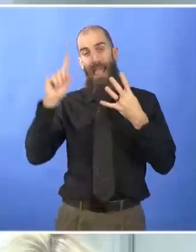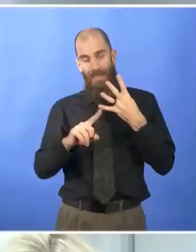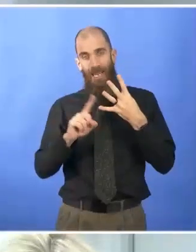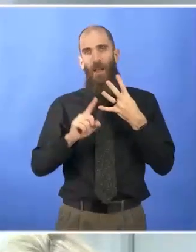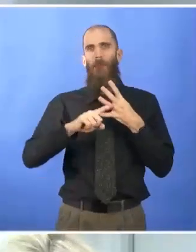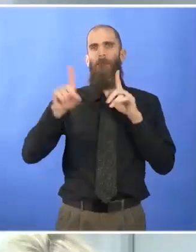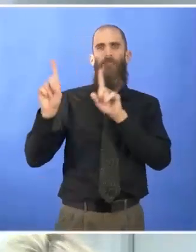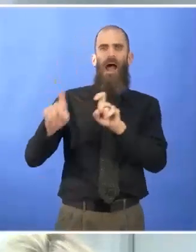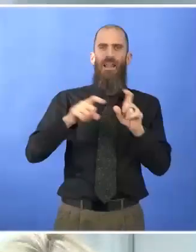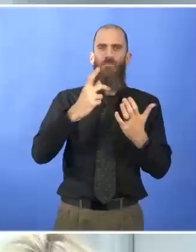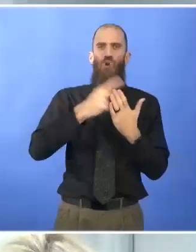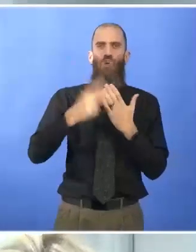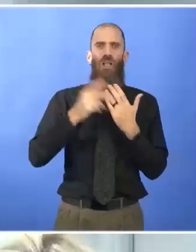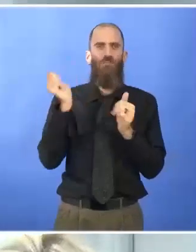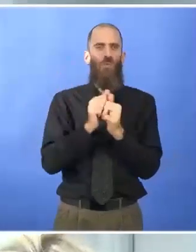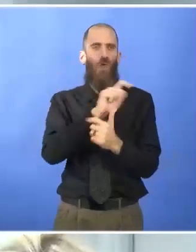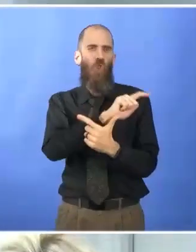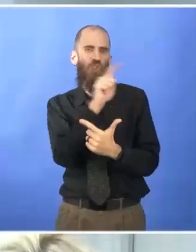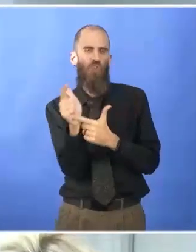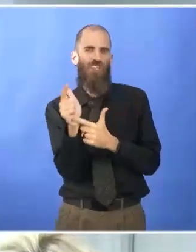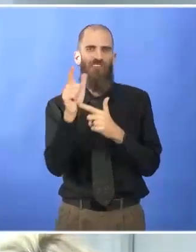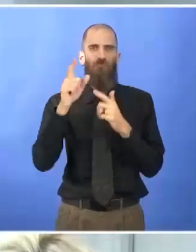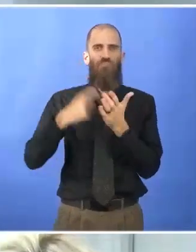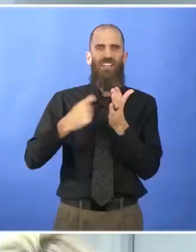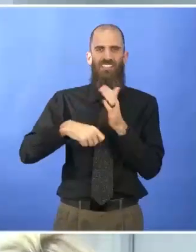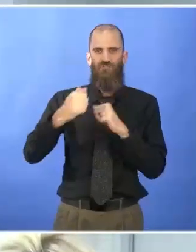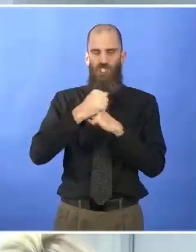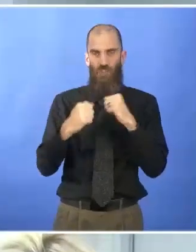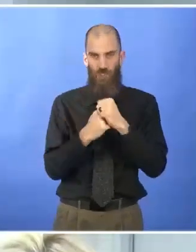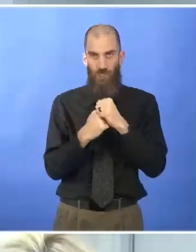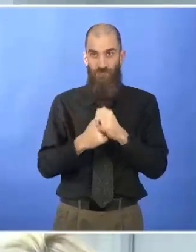CONSUMER AND GOVERNMENTAL AFFAIRS AND THE WIRELINE